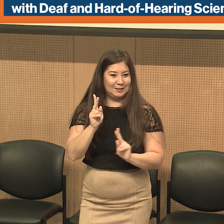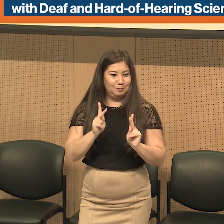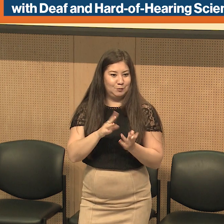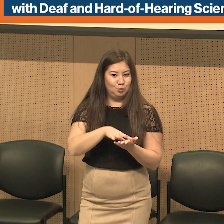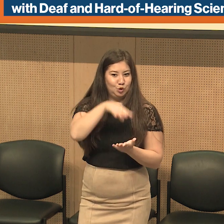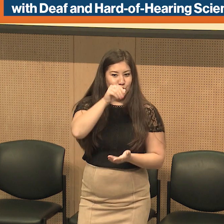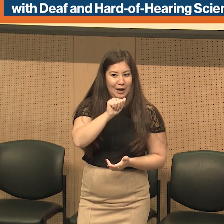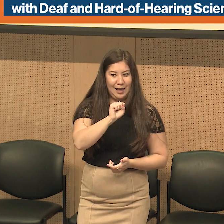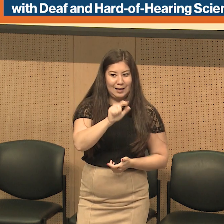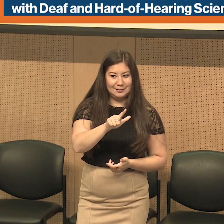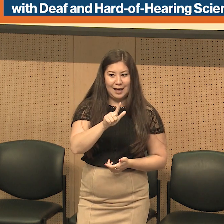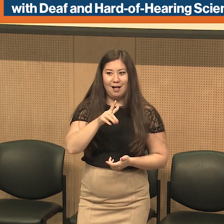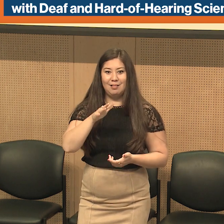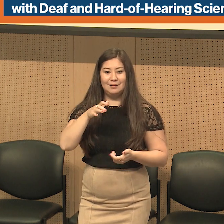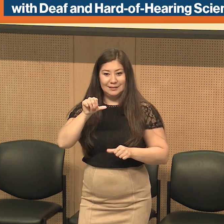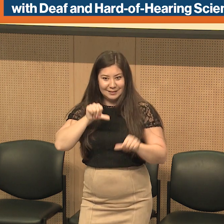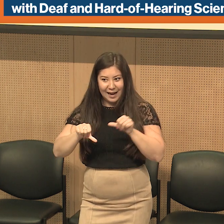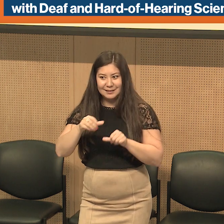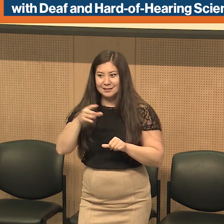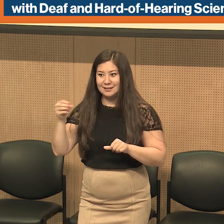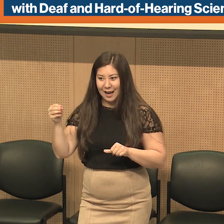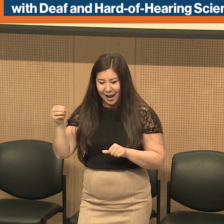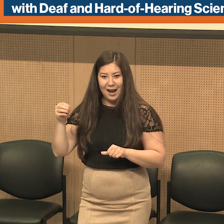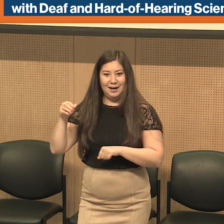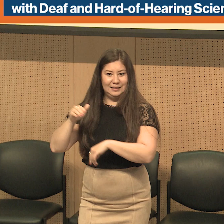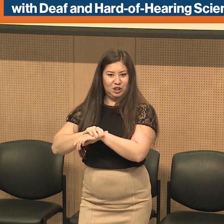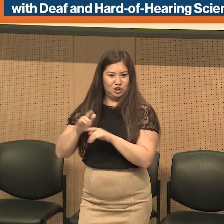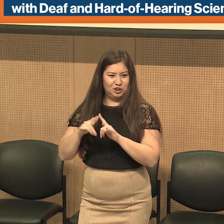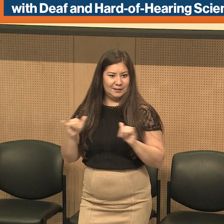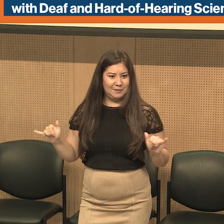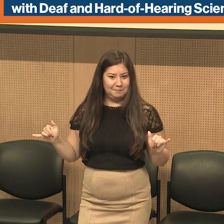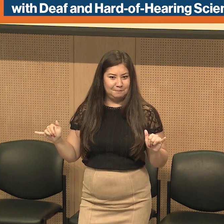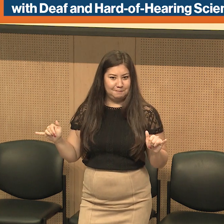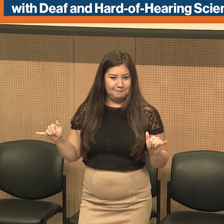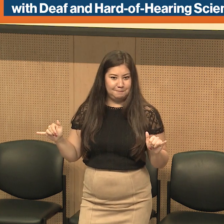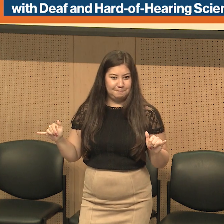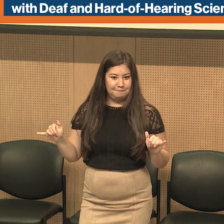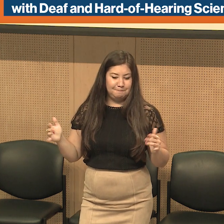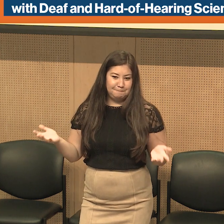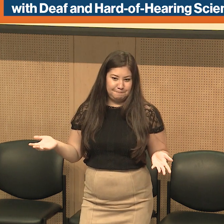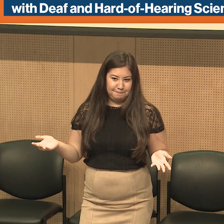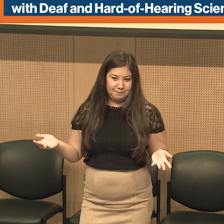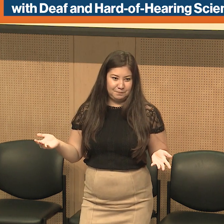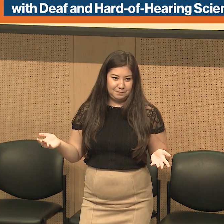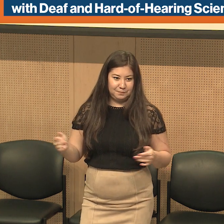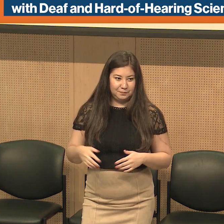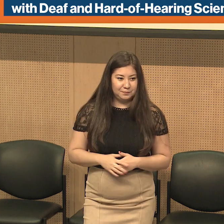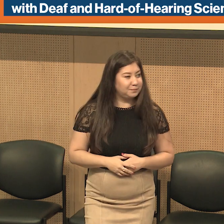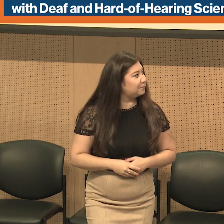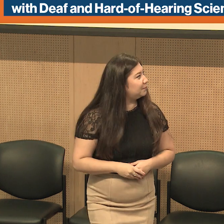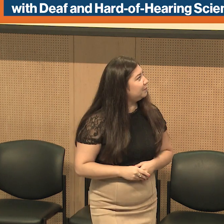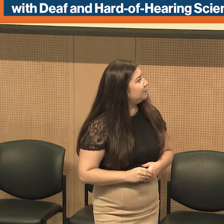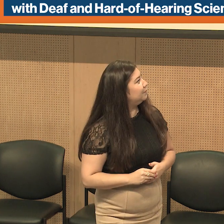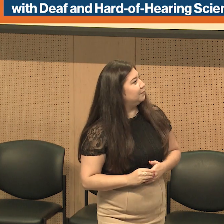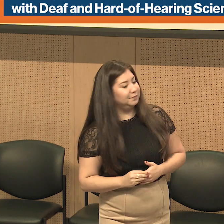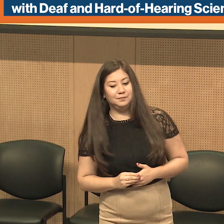but we're asking Deaf students to learn science concepts and the signs for them in ASL at the same time.